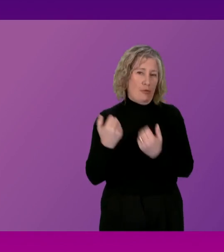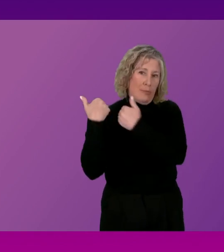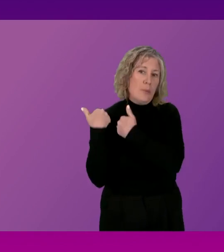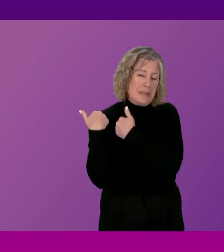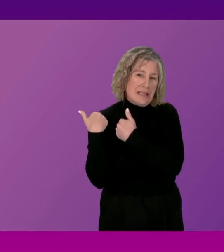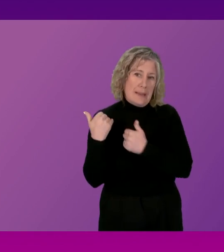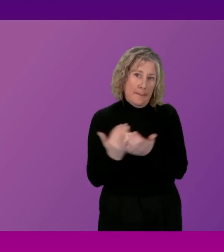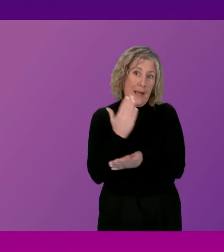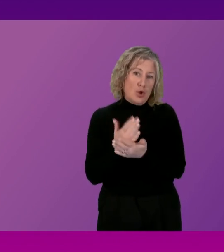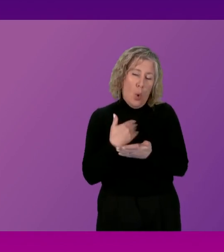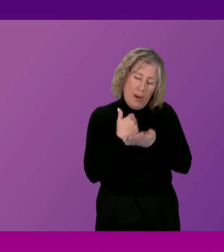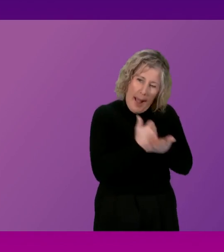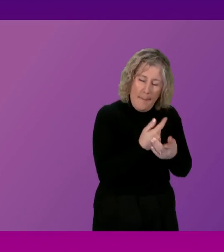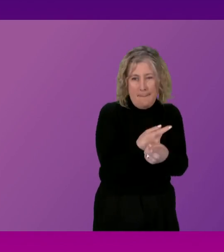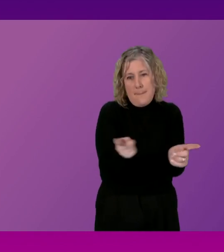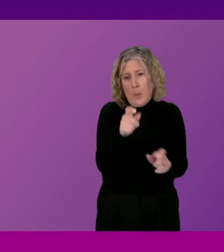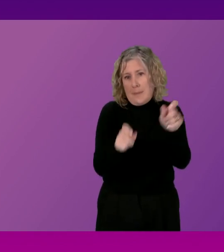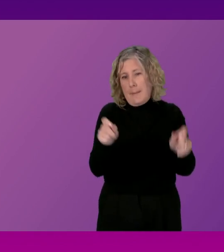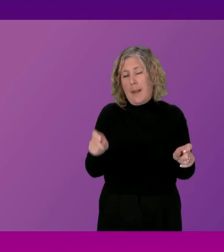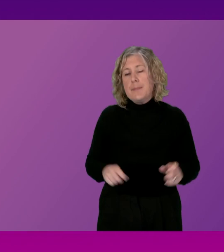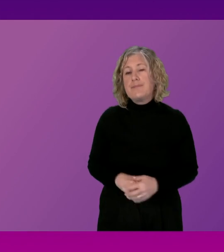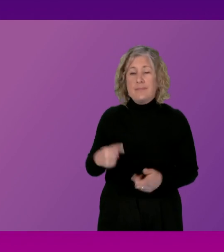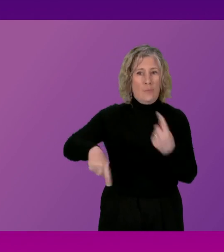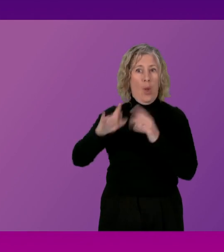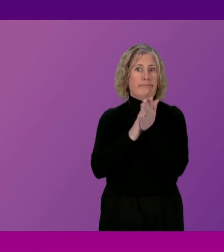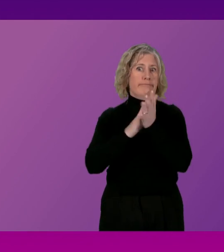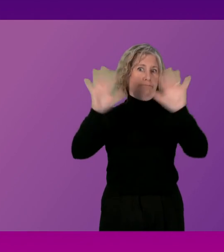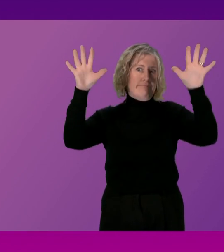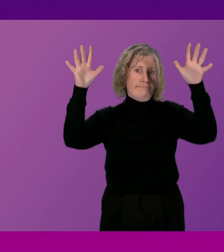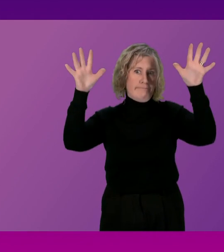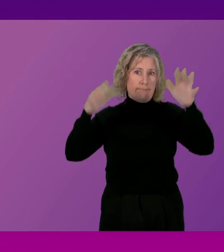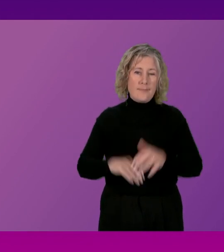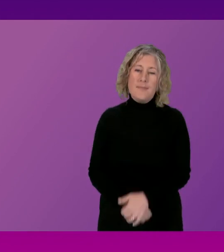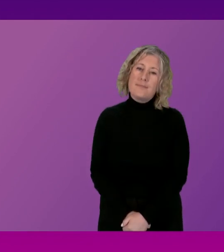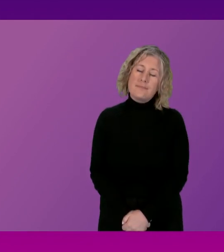that we help them as best we possibly can.